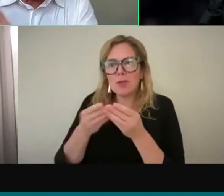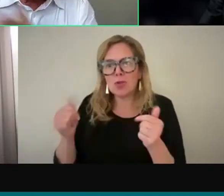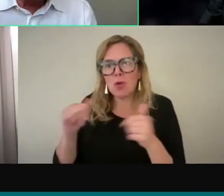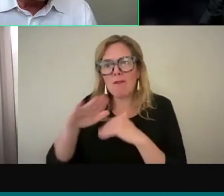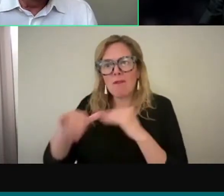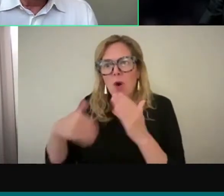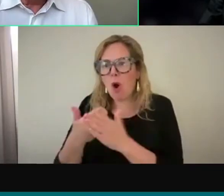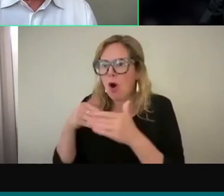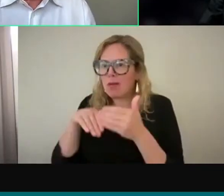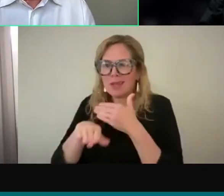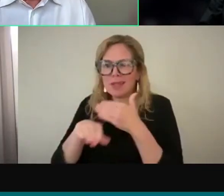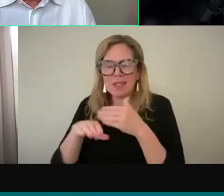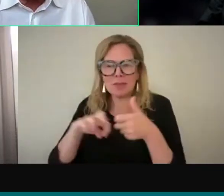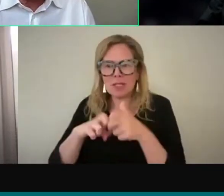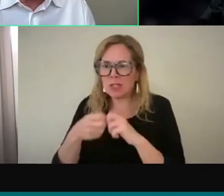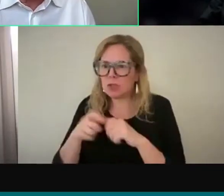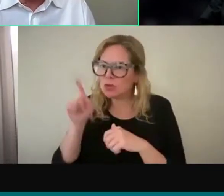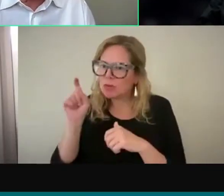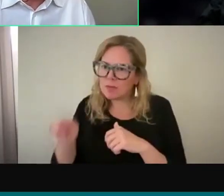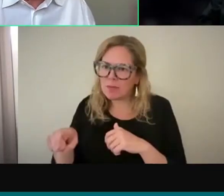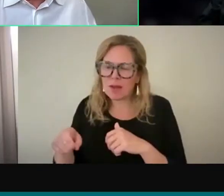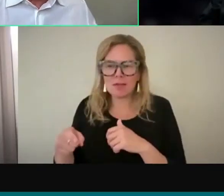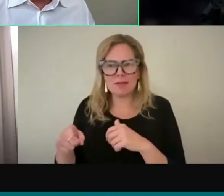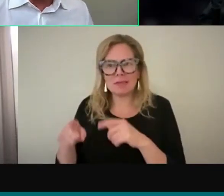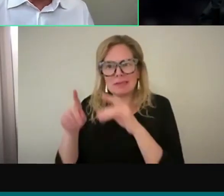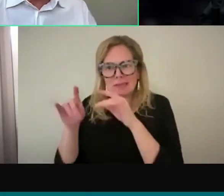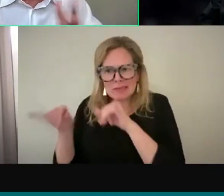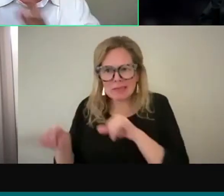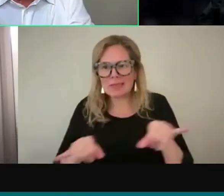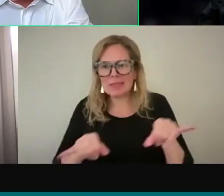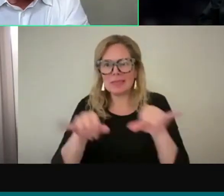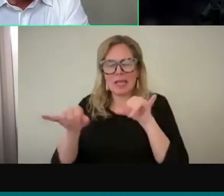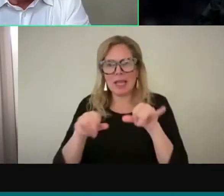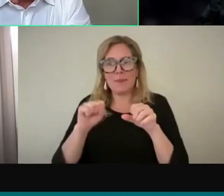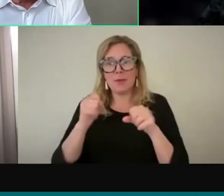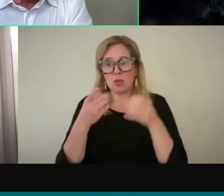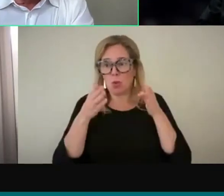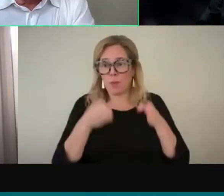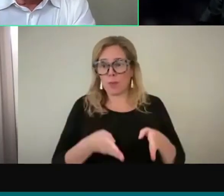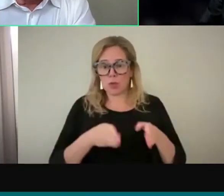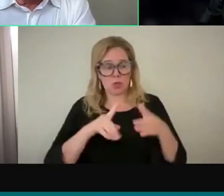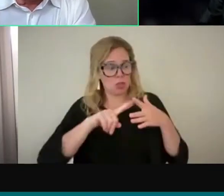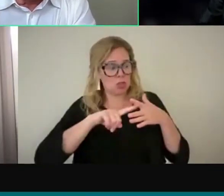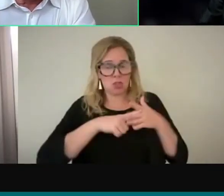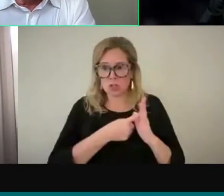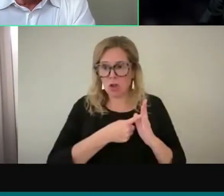way so that the path of a patient from point A to point Z is actually going to be accomplished.